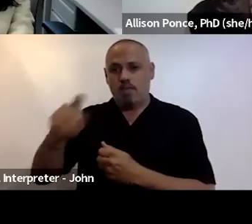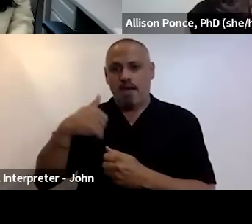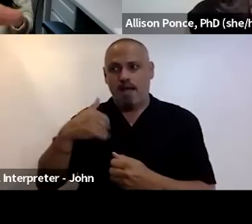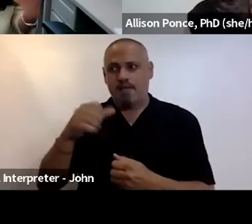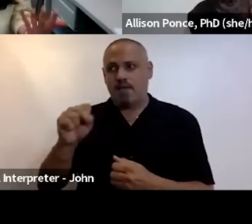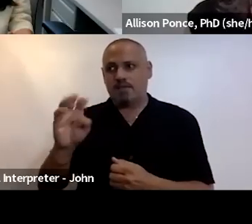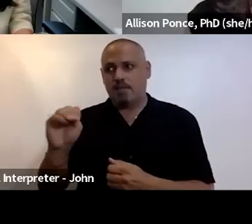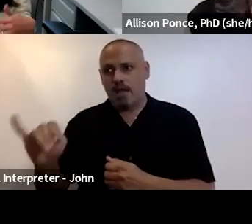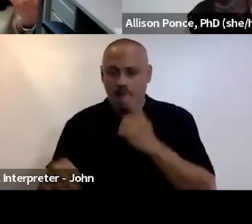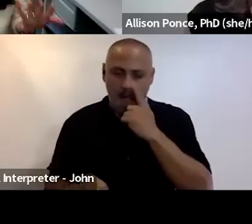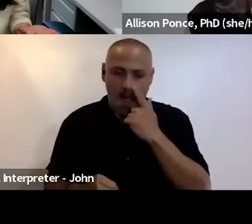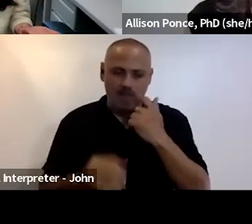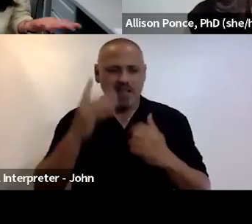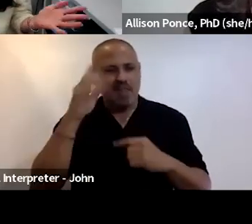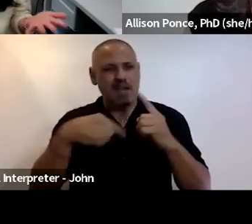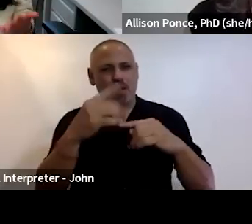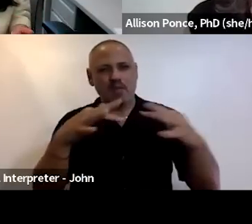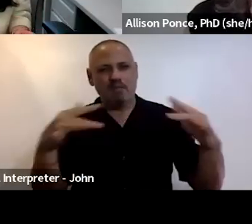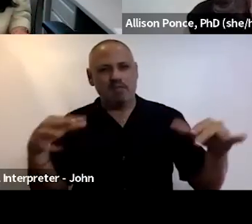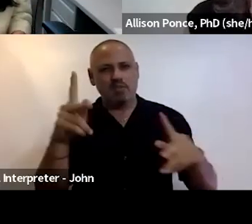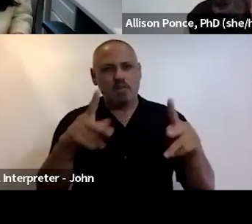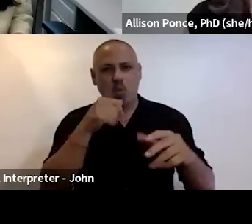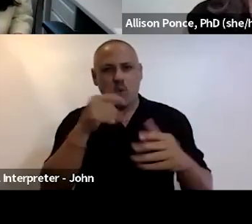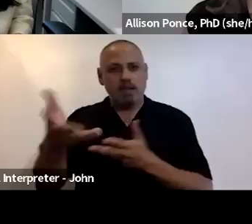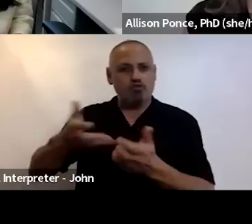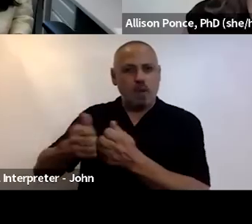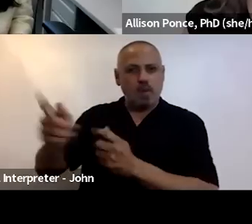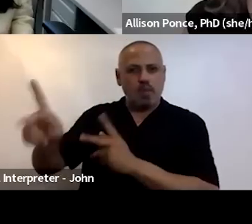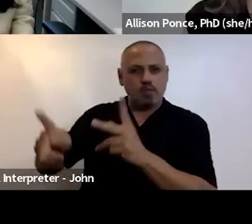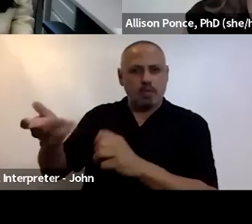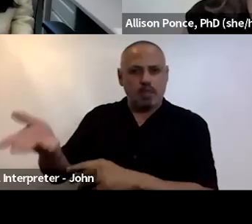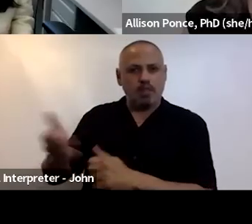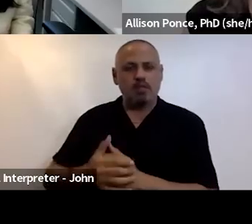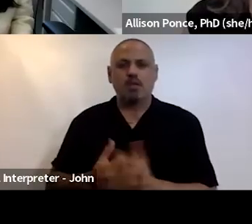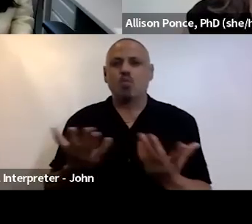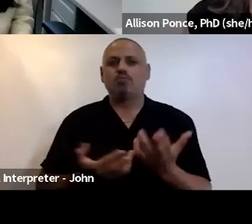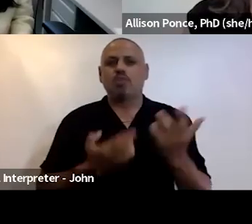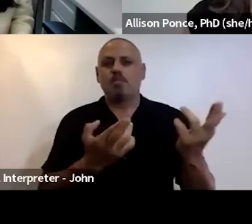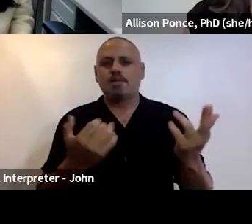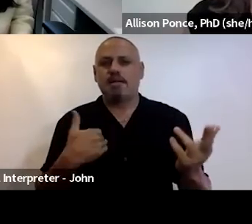So kind of thinking about the diversity of individuals who interact with folks, what recommendations can we provide